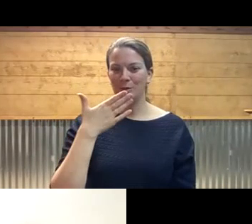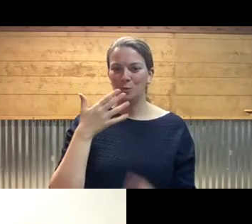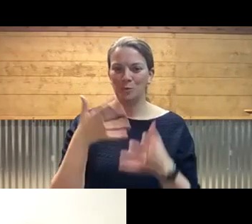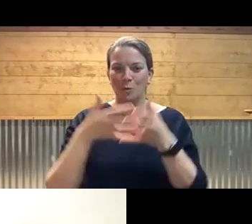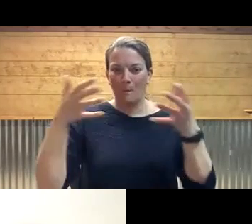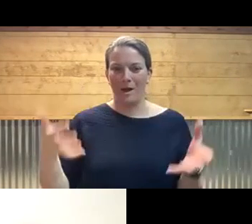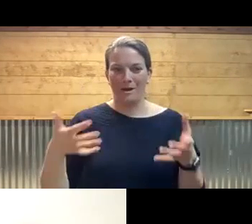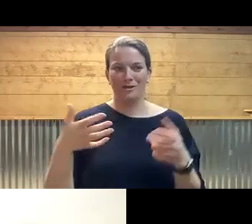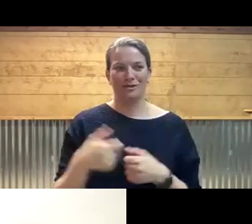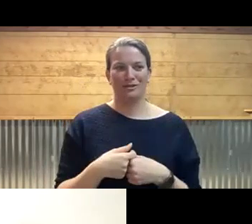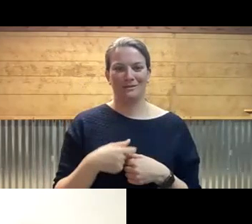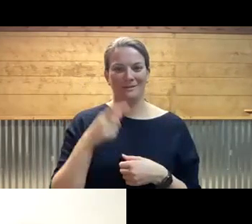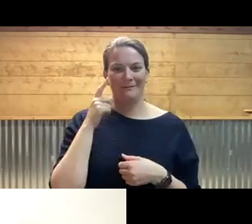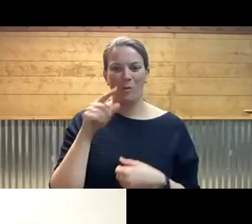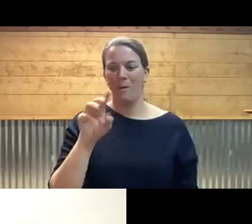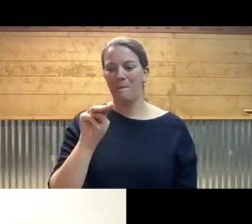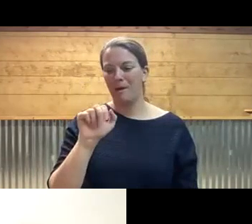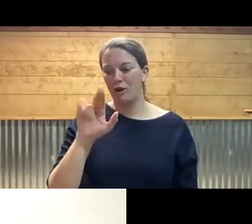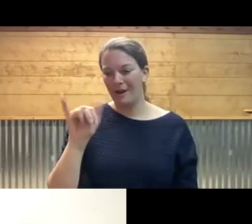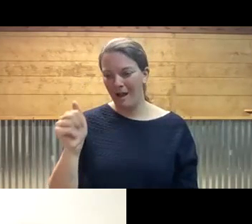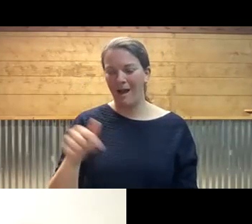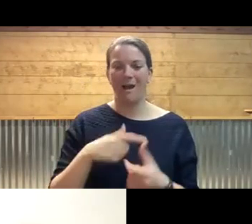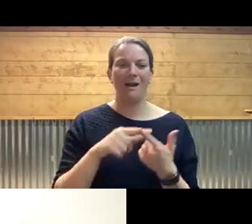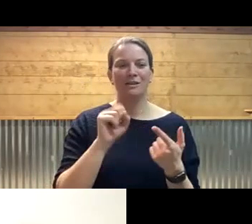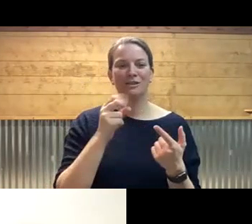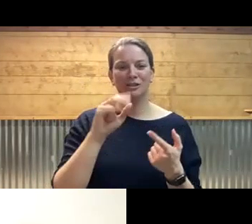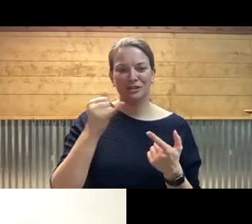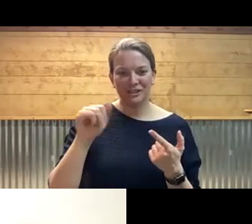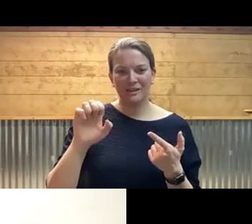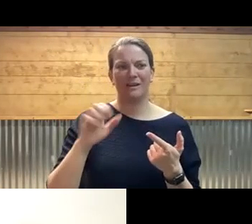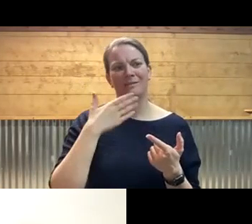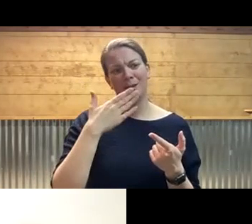That's so late at night, Thank you so much for telling us your experiences.